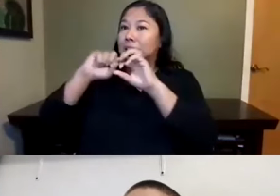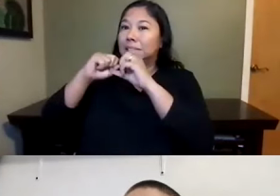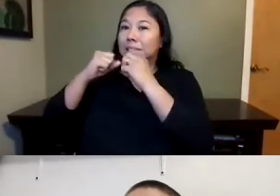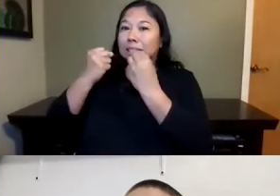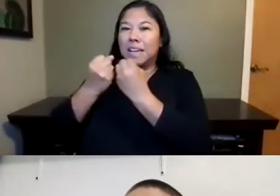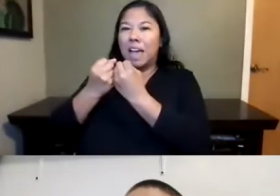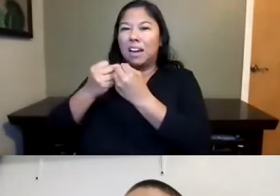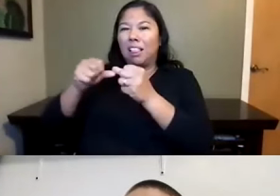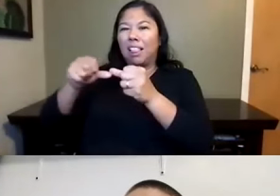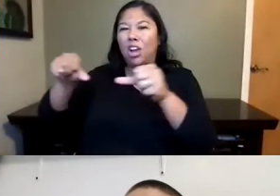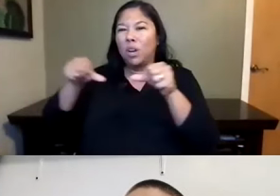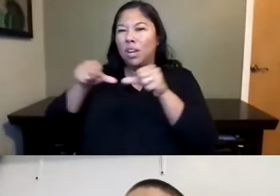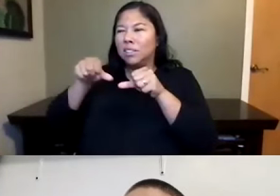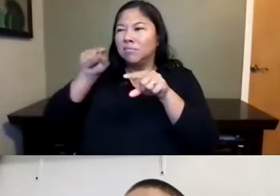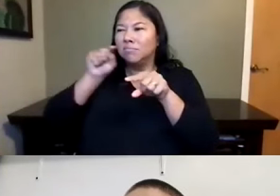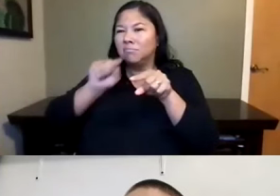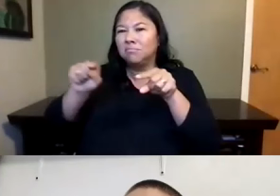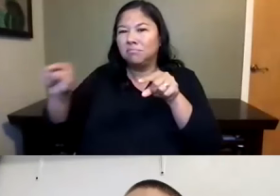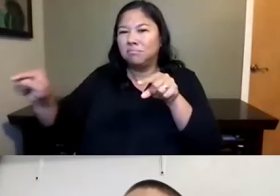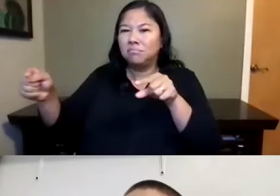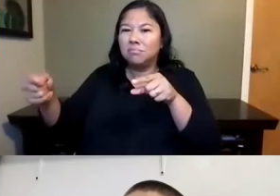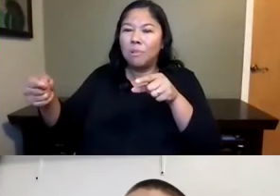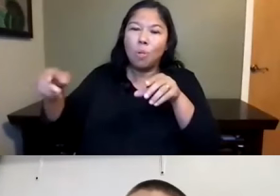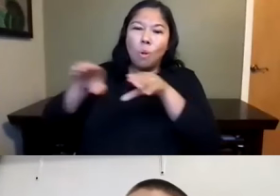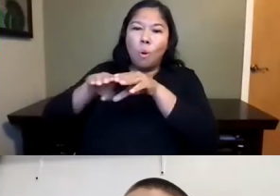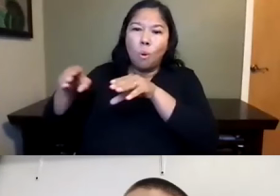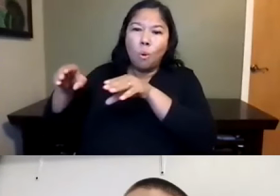as a response to try to minimize the risk of spreading.